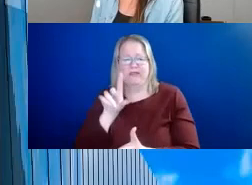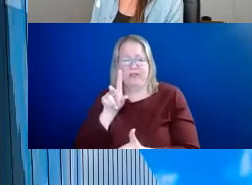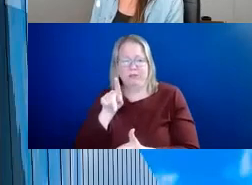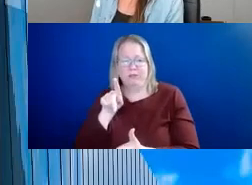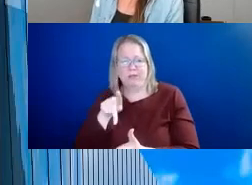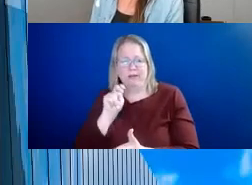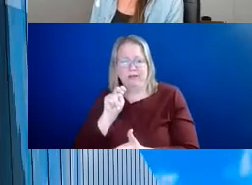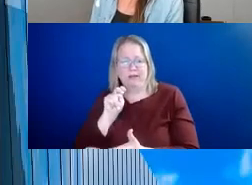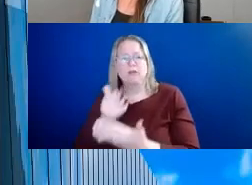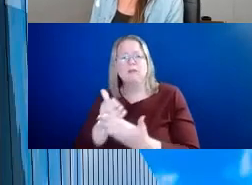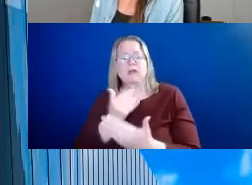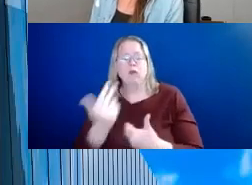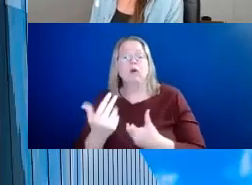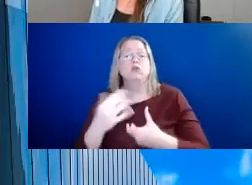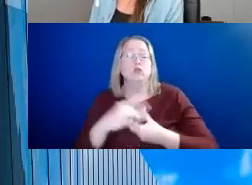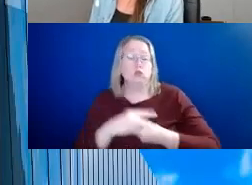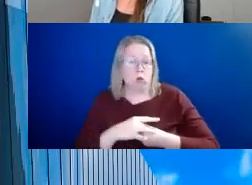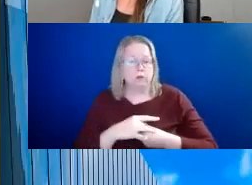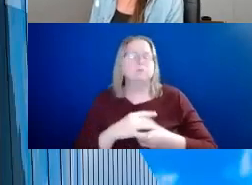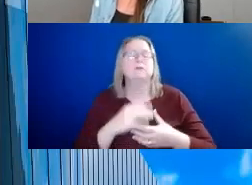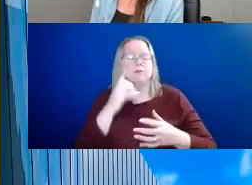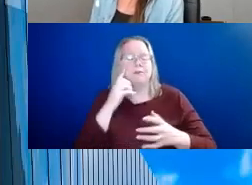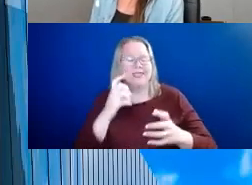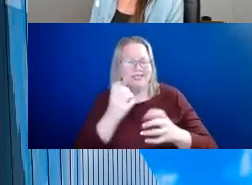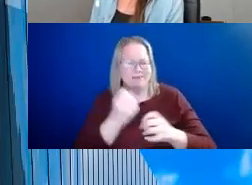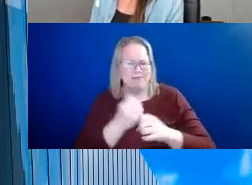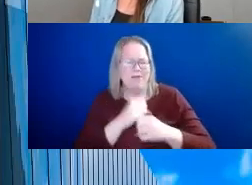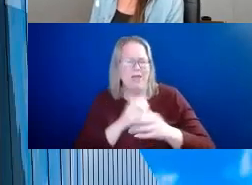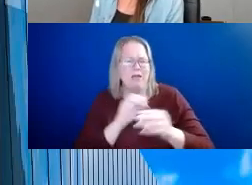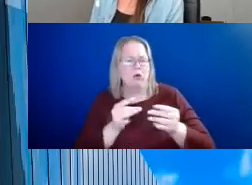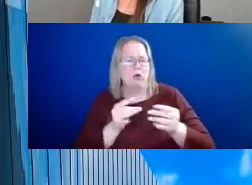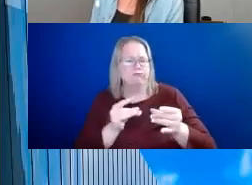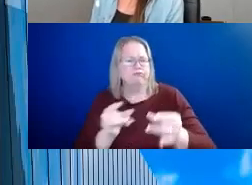12:20:34 It may just make for a smoother experience from your